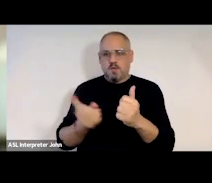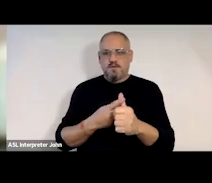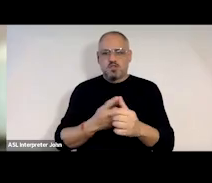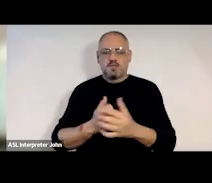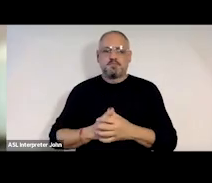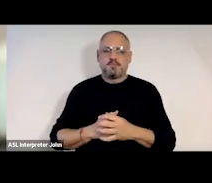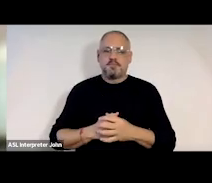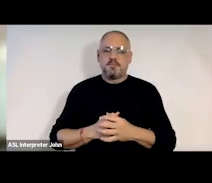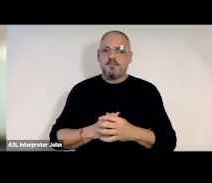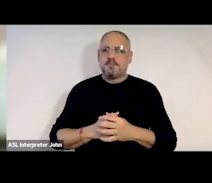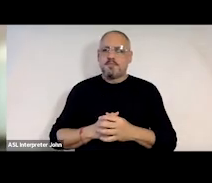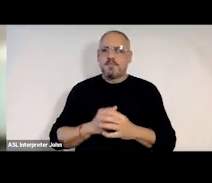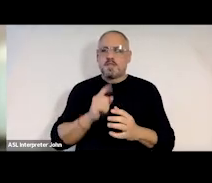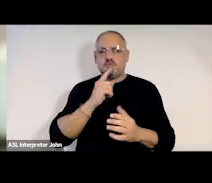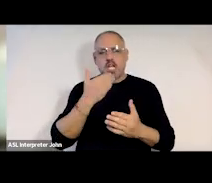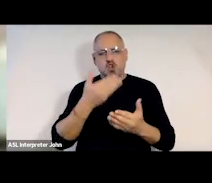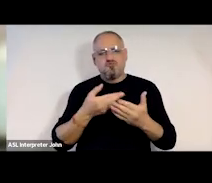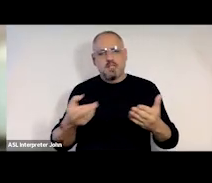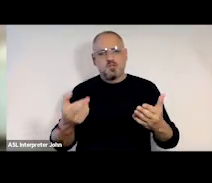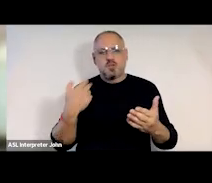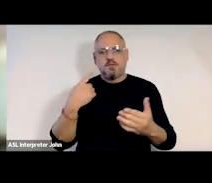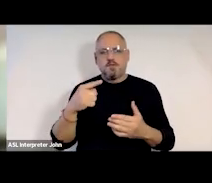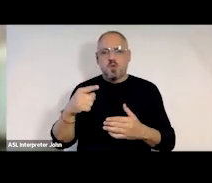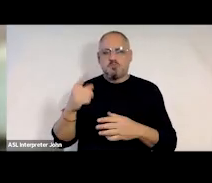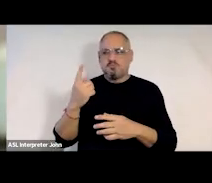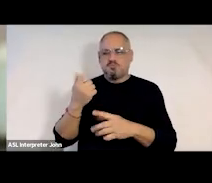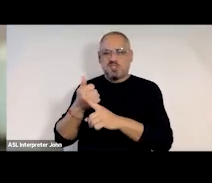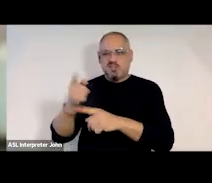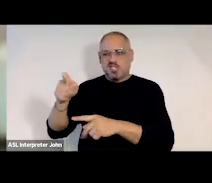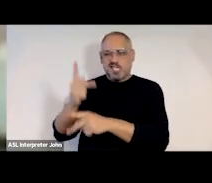And that's a really good resource to keep by your workstation.